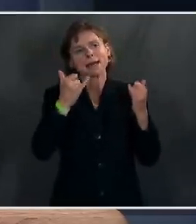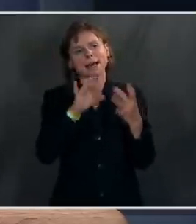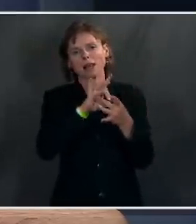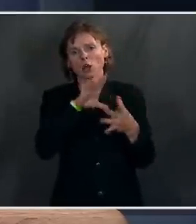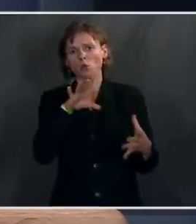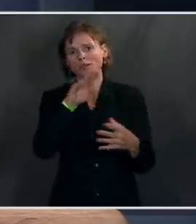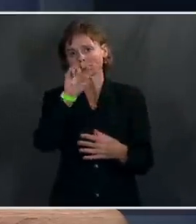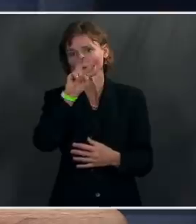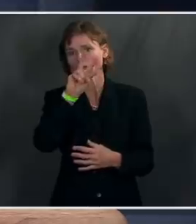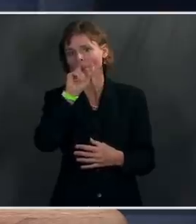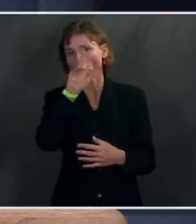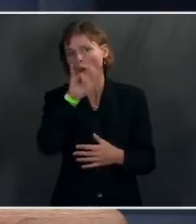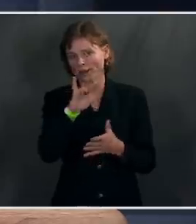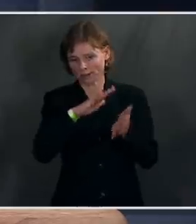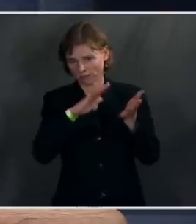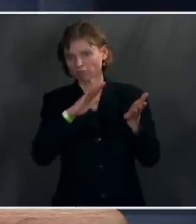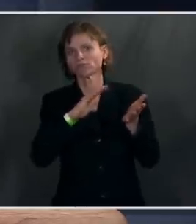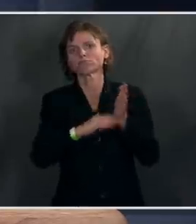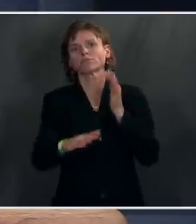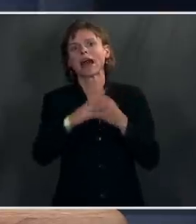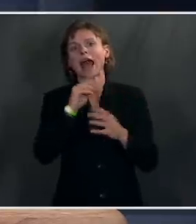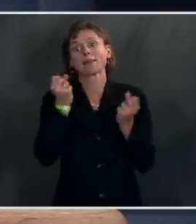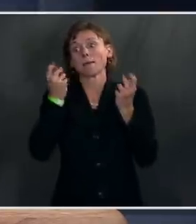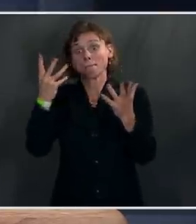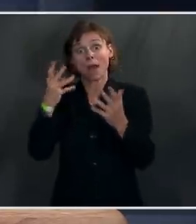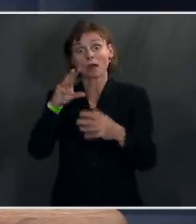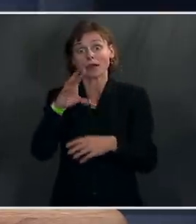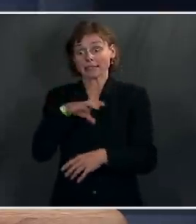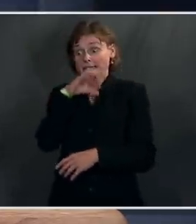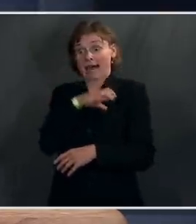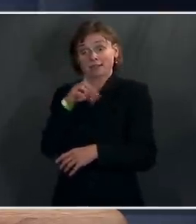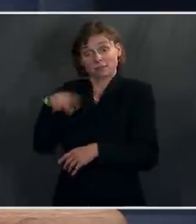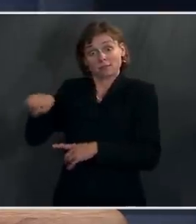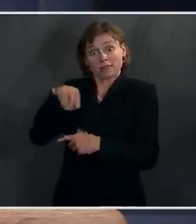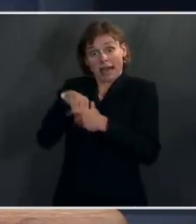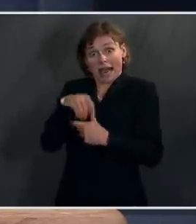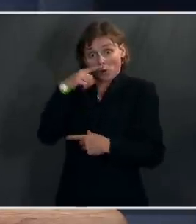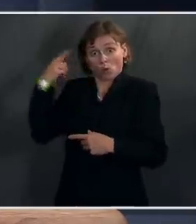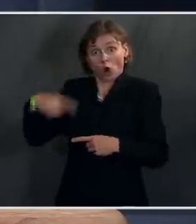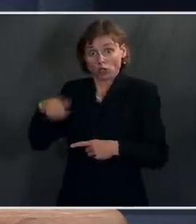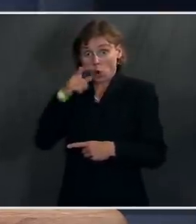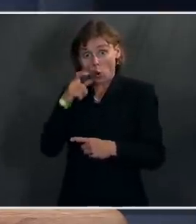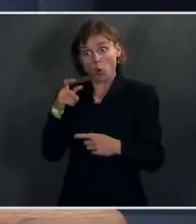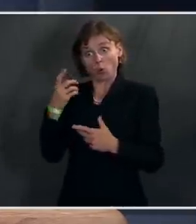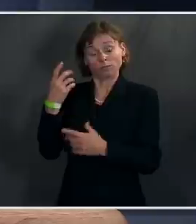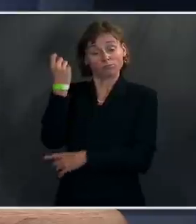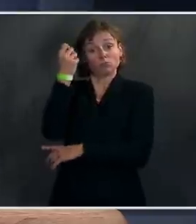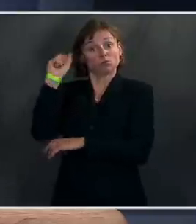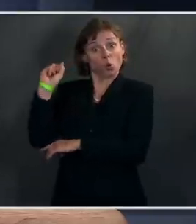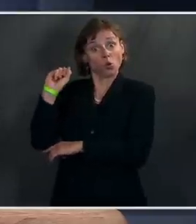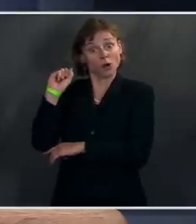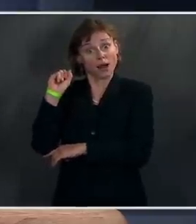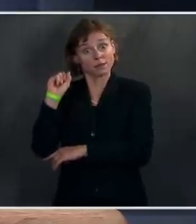wrongfully detained in recent weeks for exercising their rights. I will say so, on to your specific question.